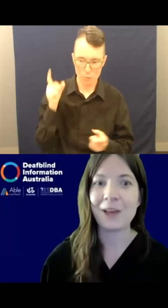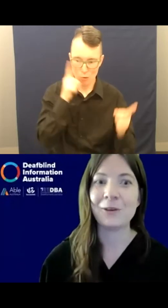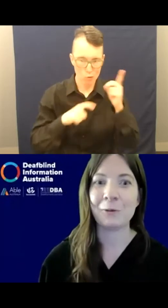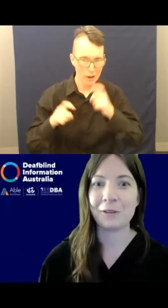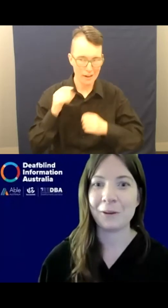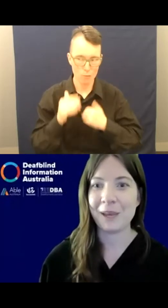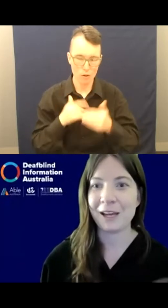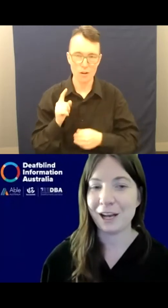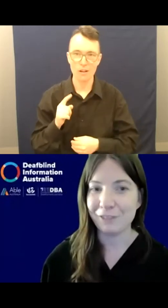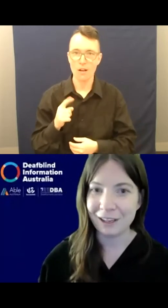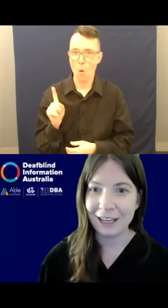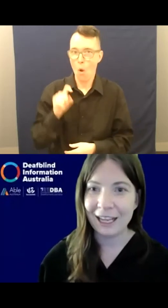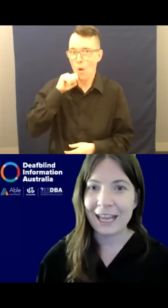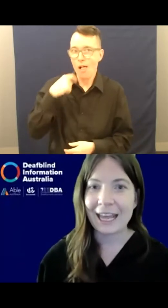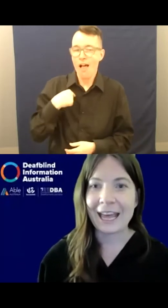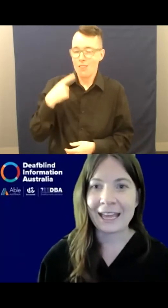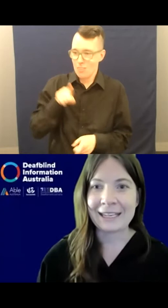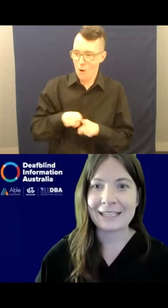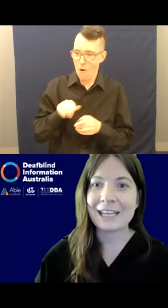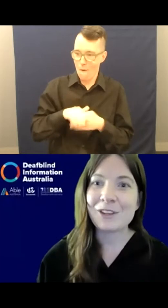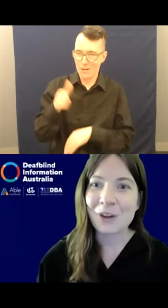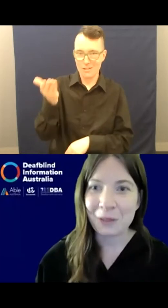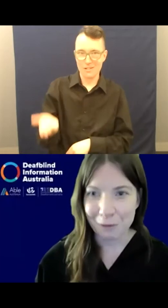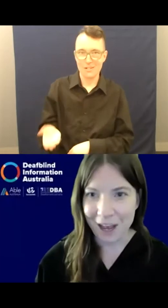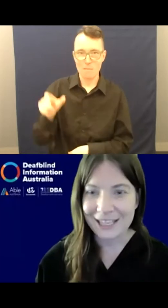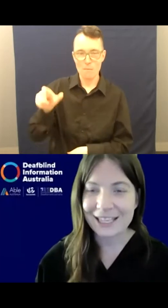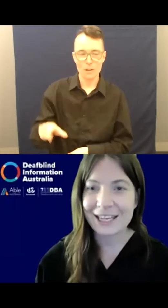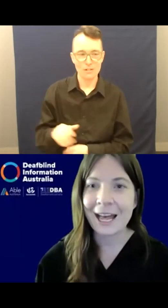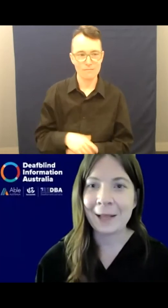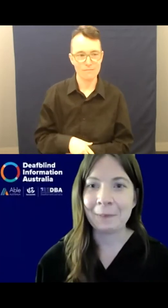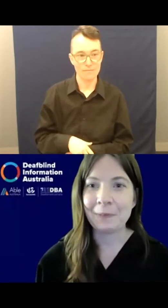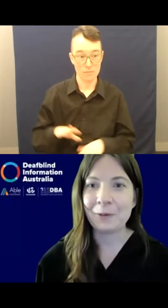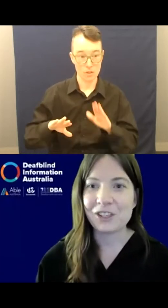what's going to be uncovered? The image on the right which is